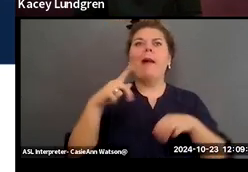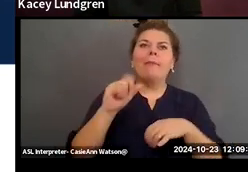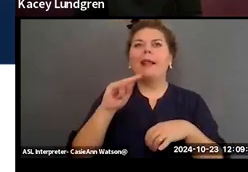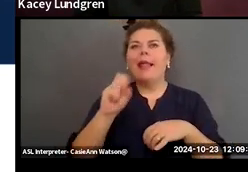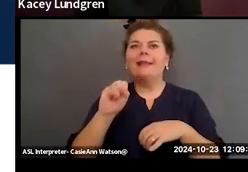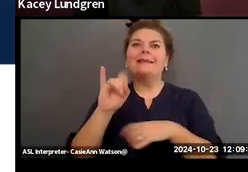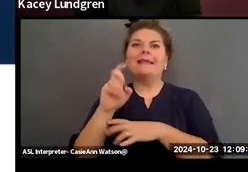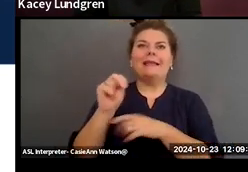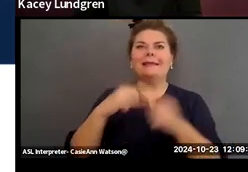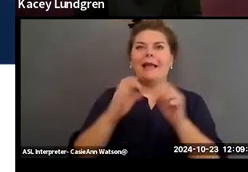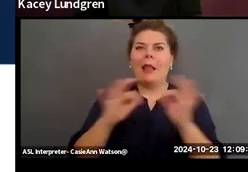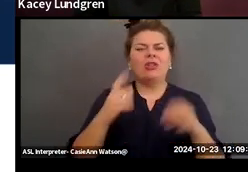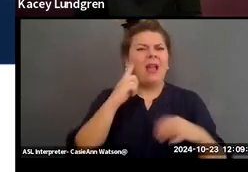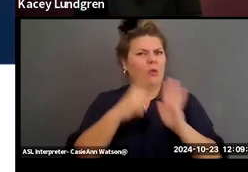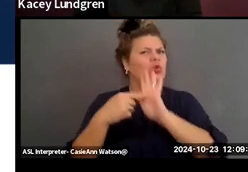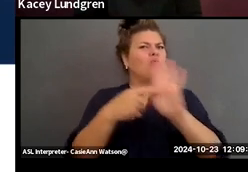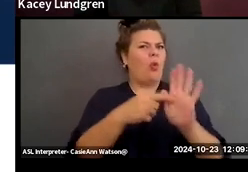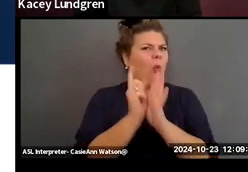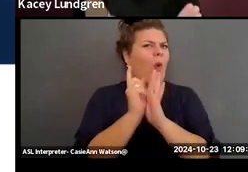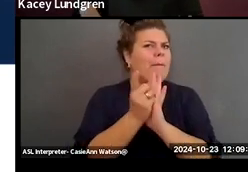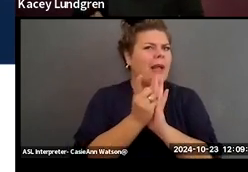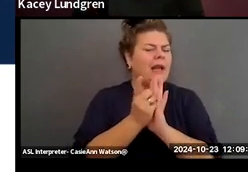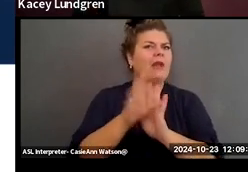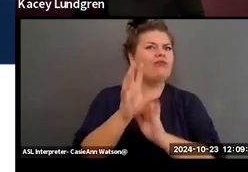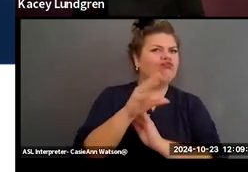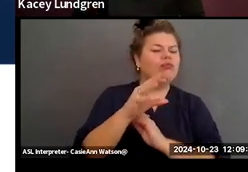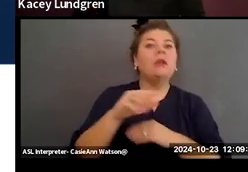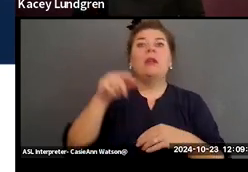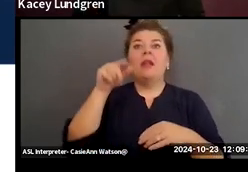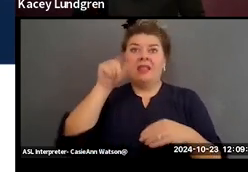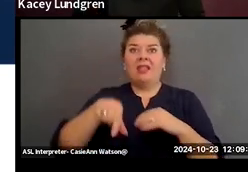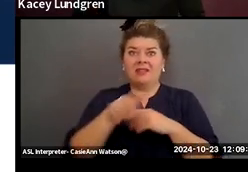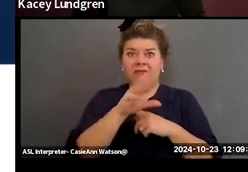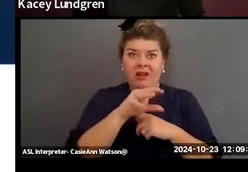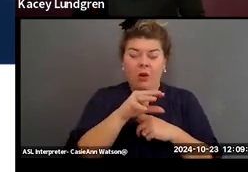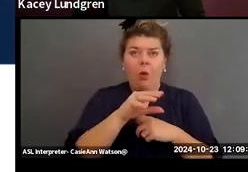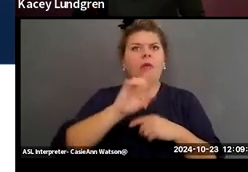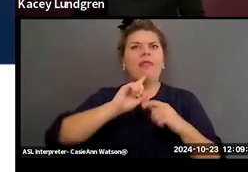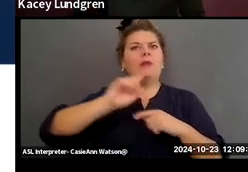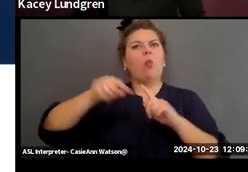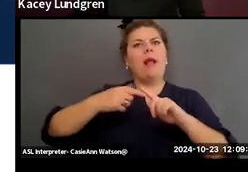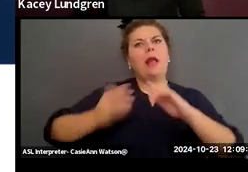We're gonna watch just a minute of it. This section, the clip that we're gonna watch, is during the introductions.